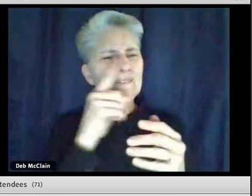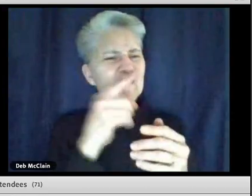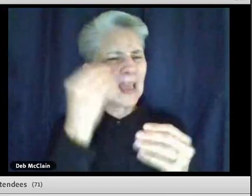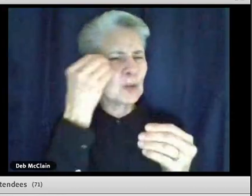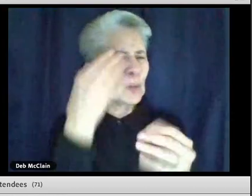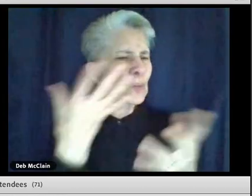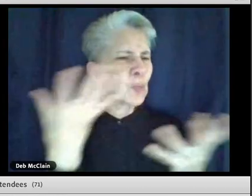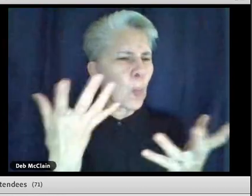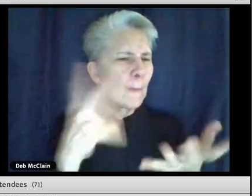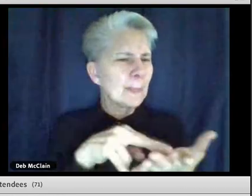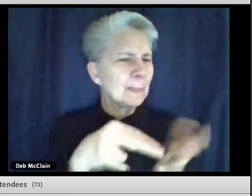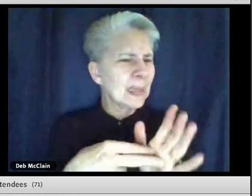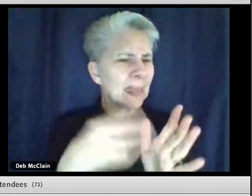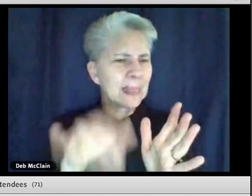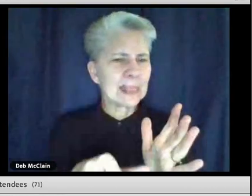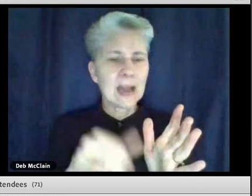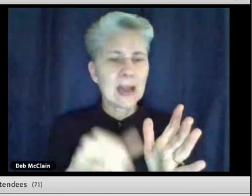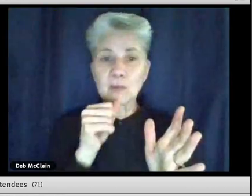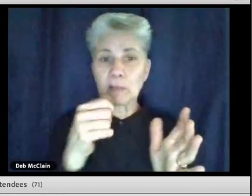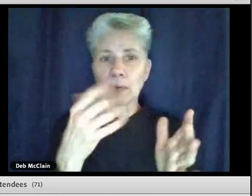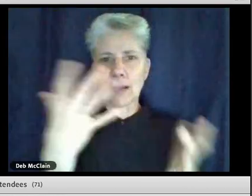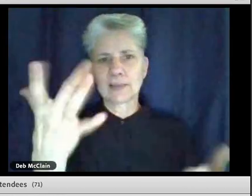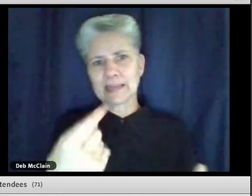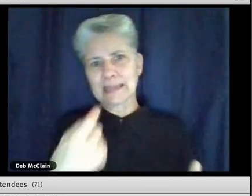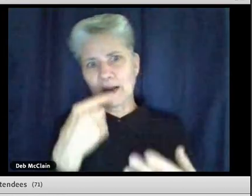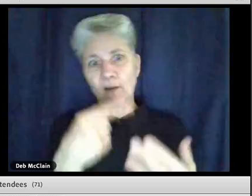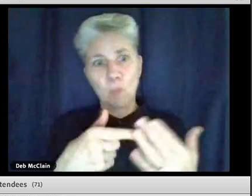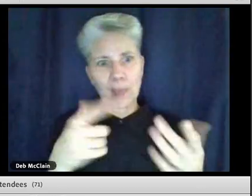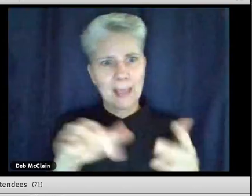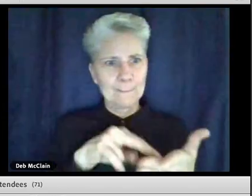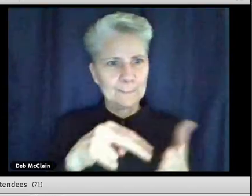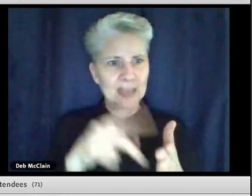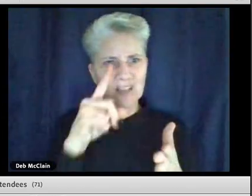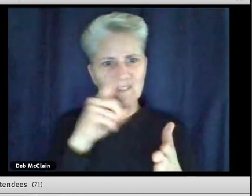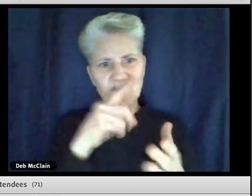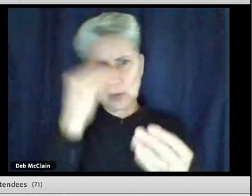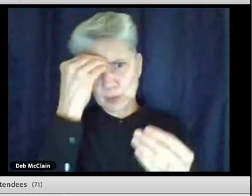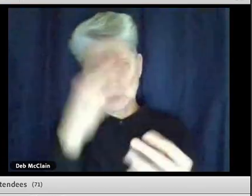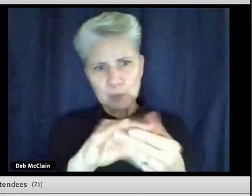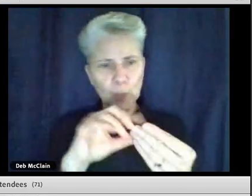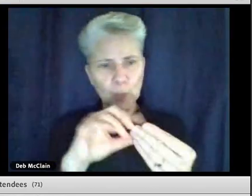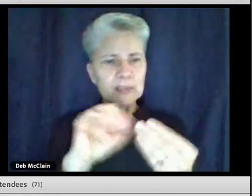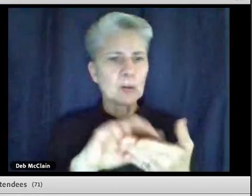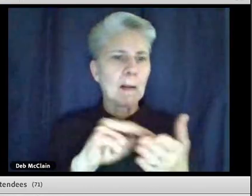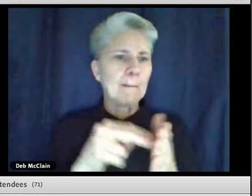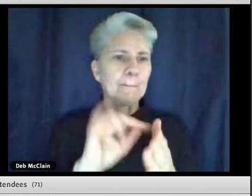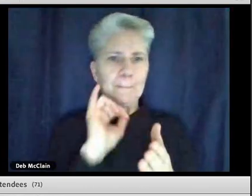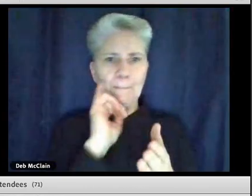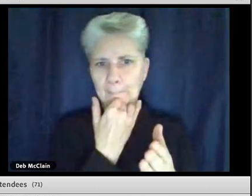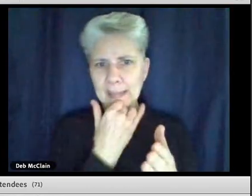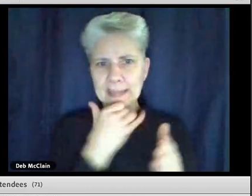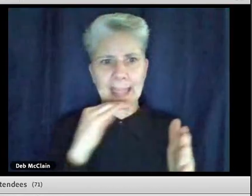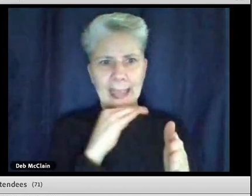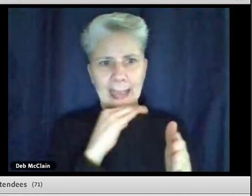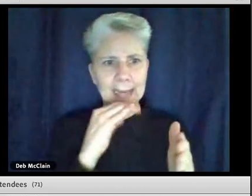Okay. I don't see anybody, so we'll keep going. So what is fake news in case you aren't sick to death of what this is?